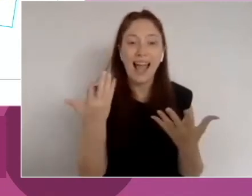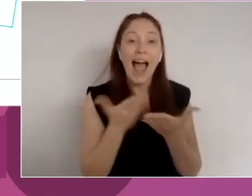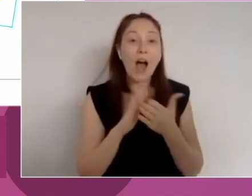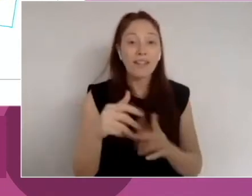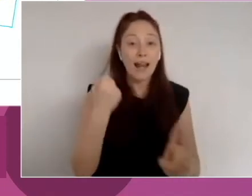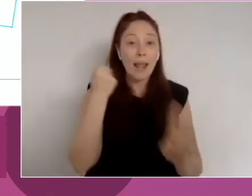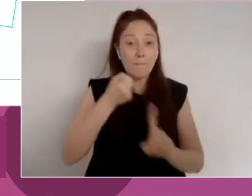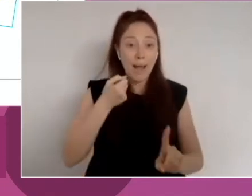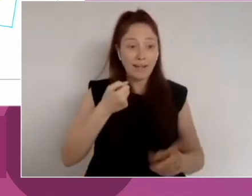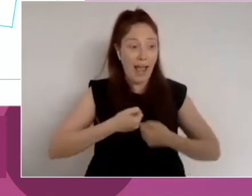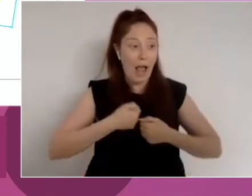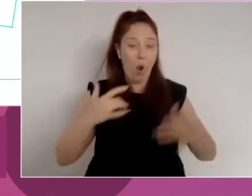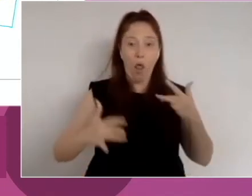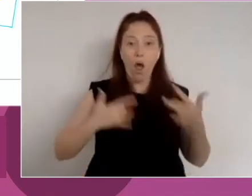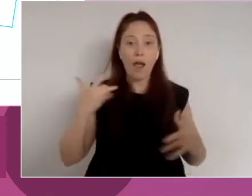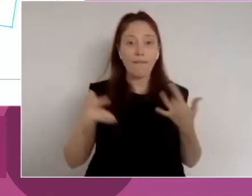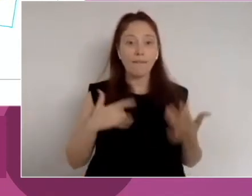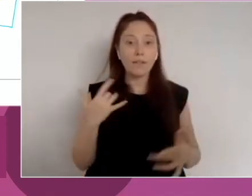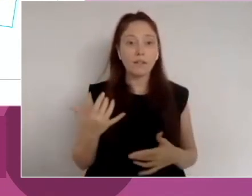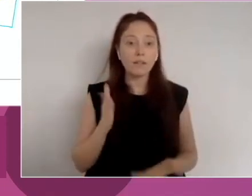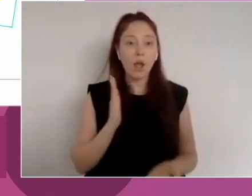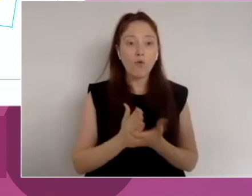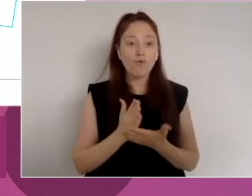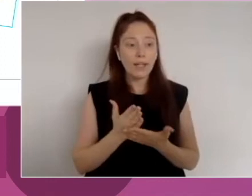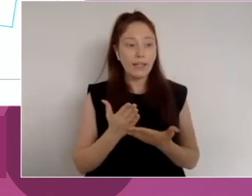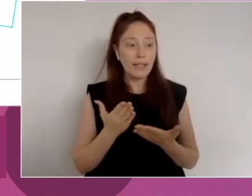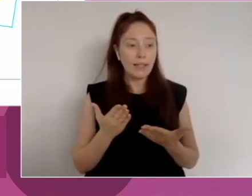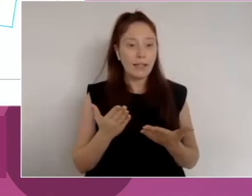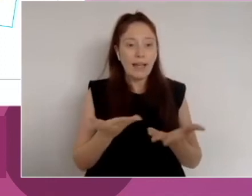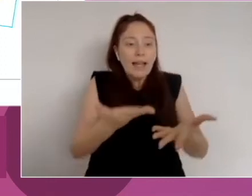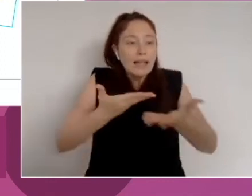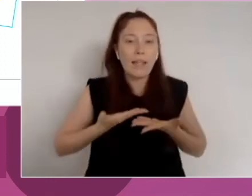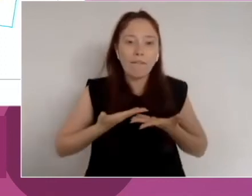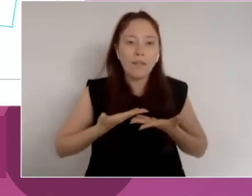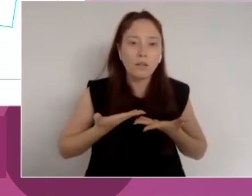contributing life that is focusing in on enabling us in respect of our mental health and wellbeing?